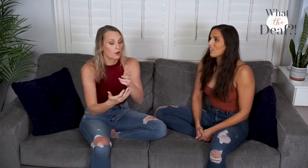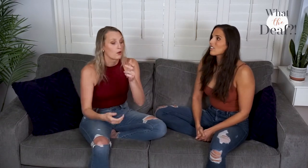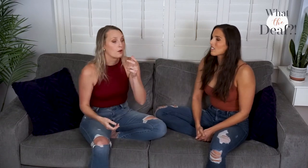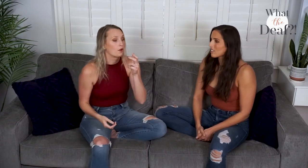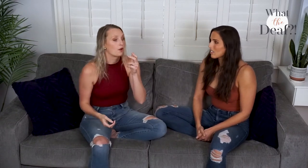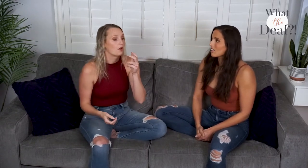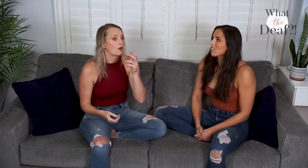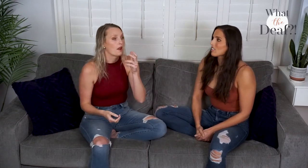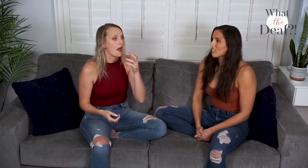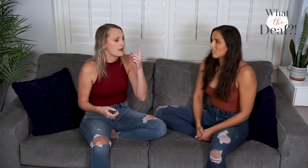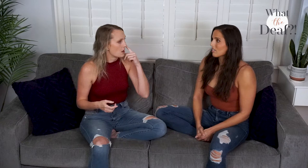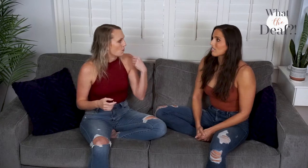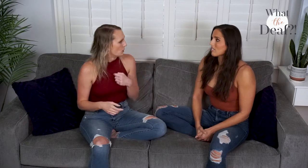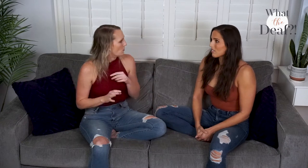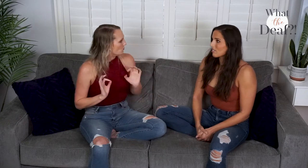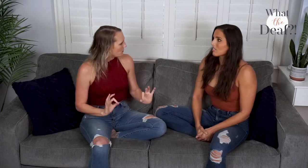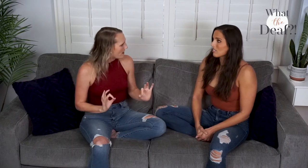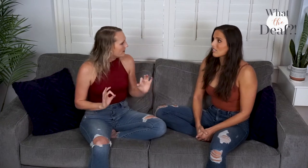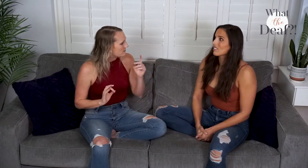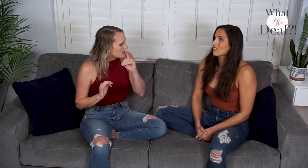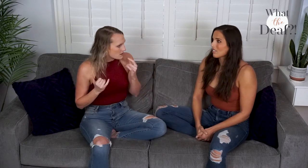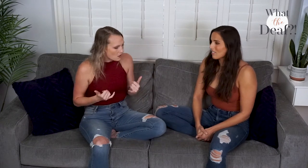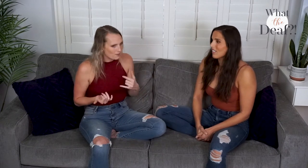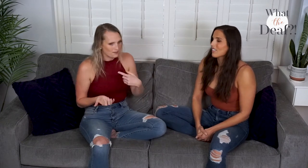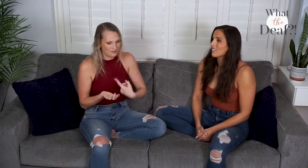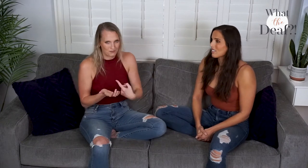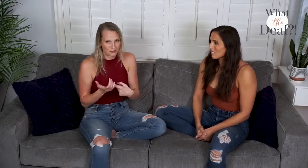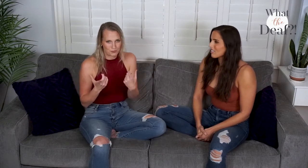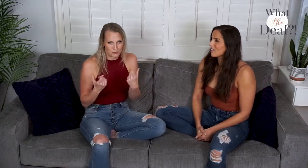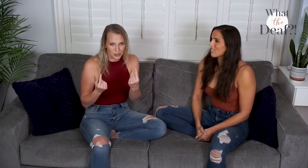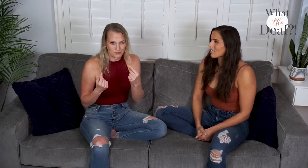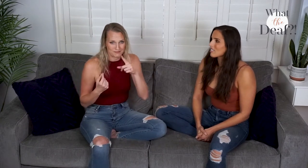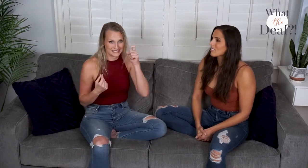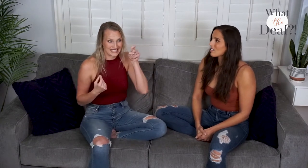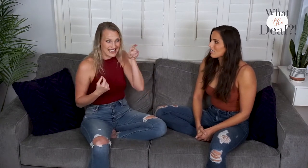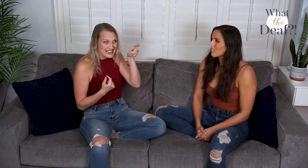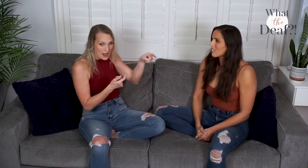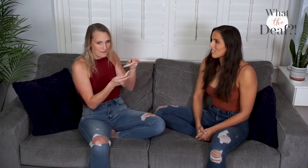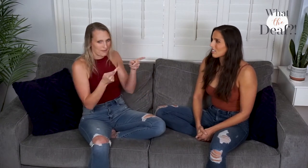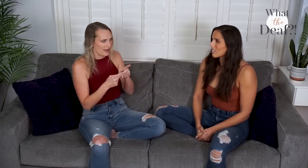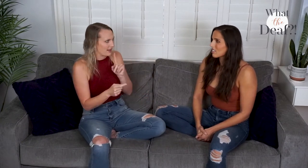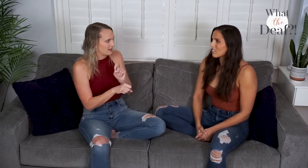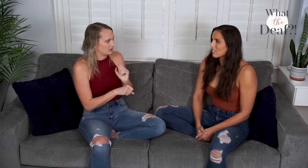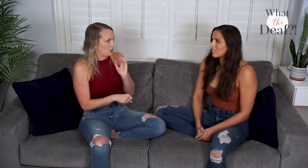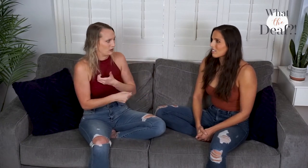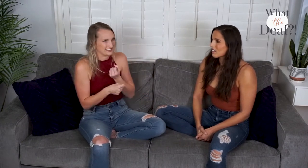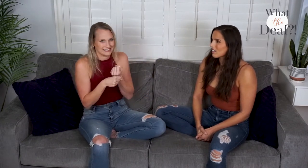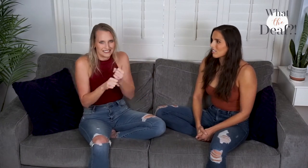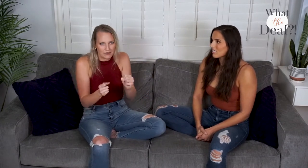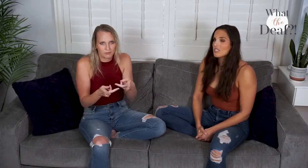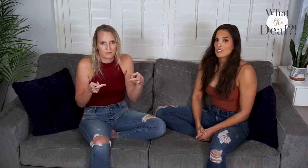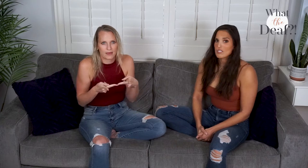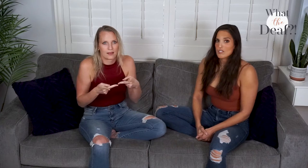So we parked, thought we were good for now. And we were talking about what we should do because this place is like, our safe place.